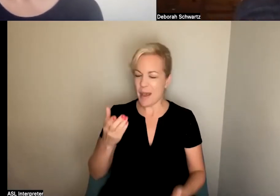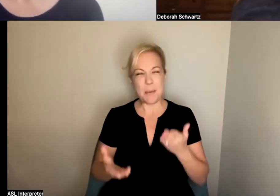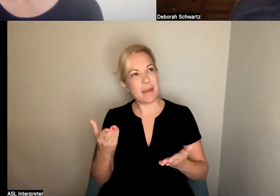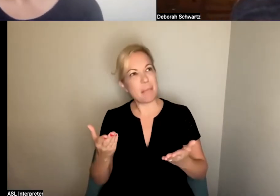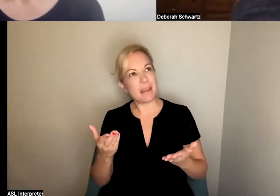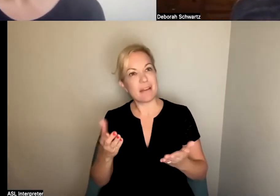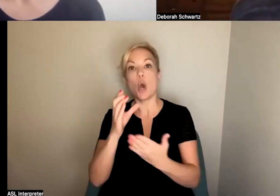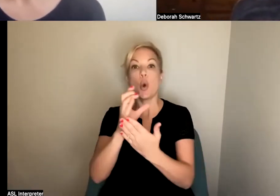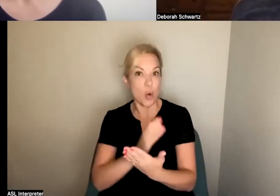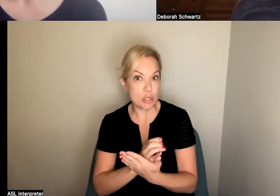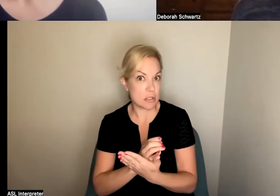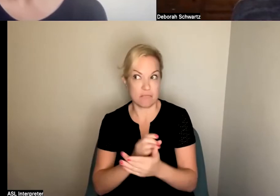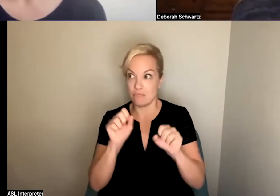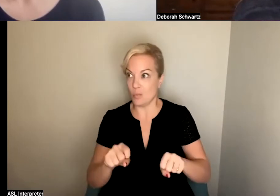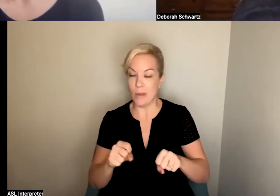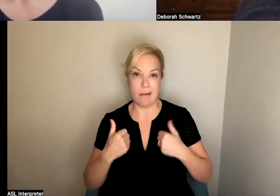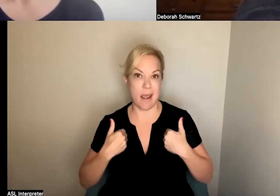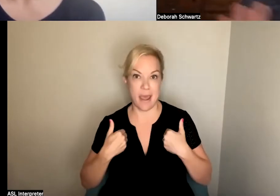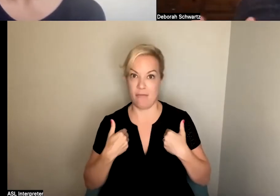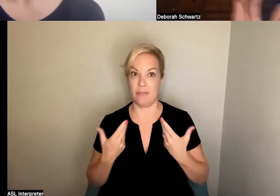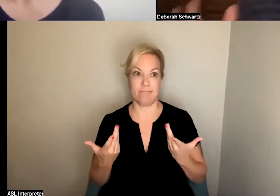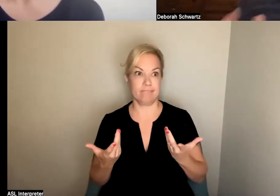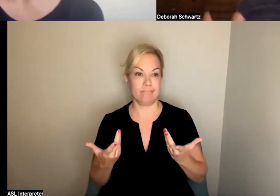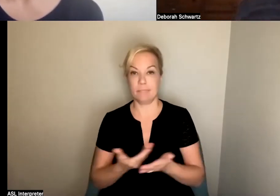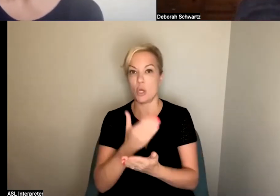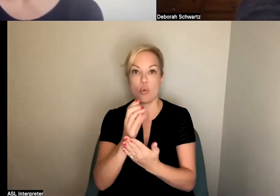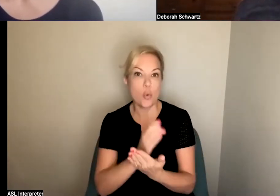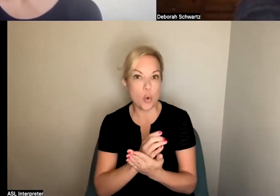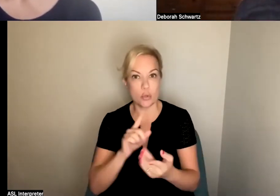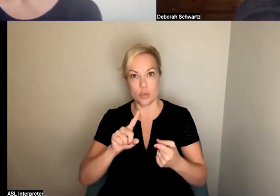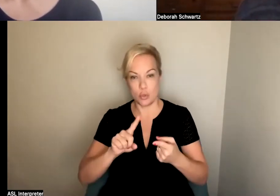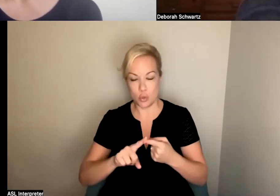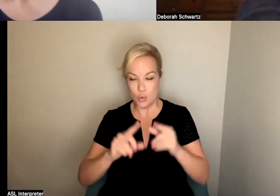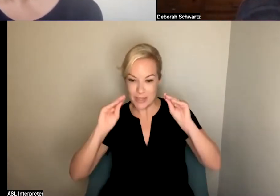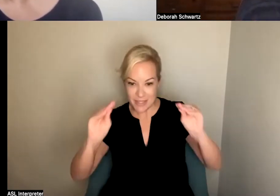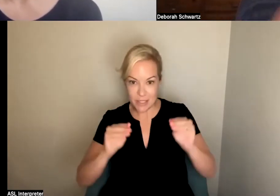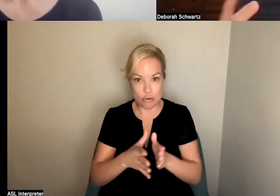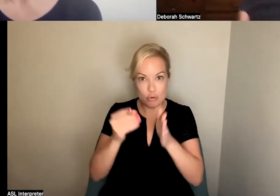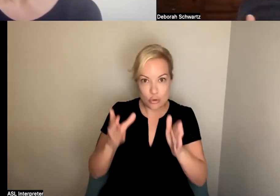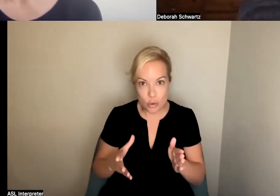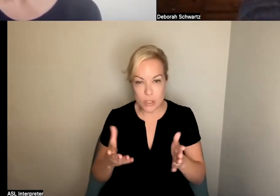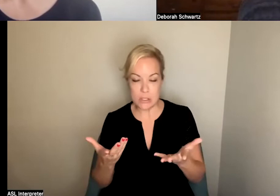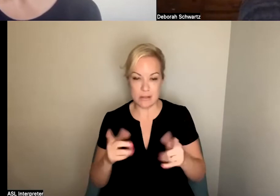of a course like that to, to just introduce people to this in a different way, perhaps